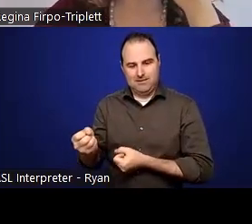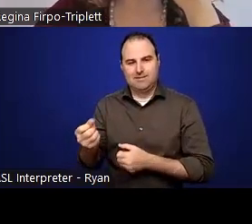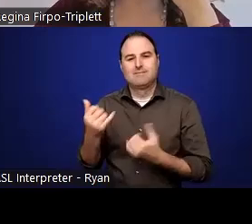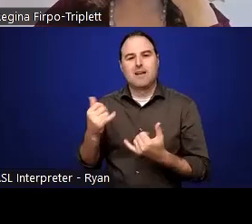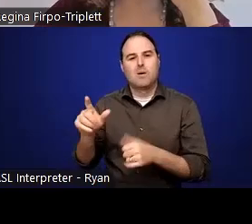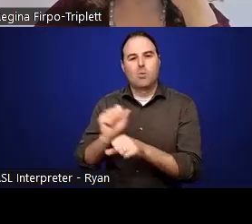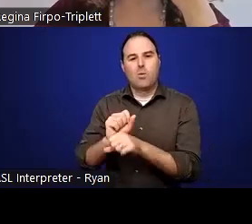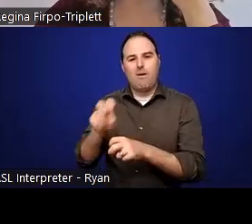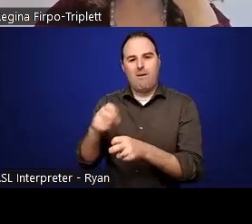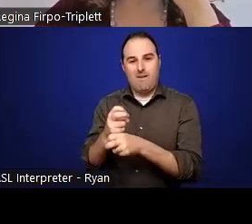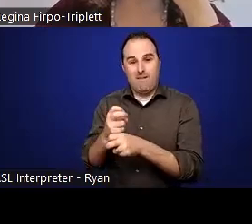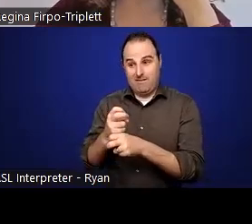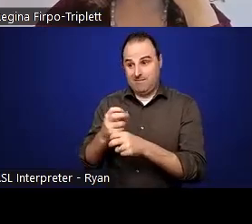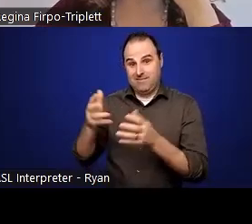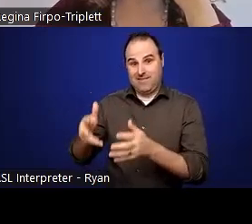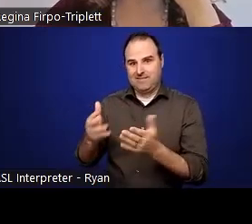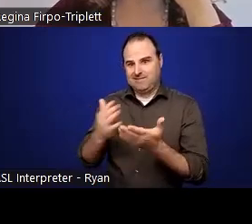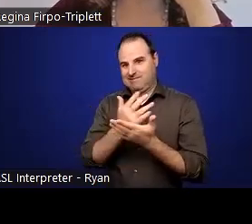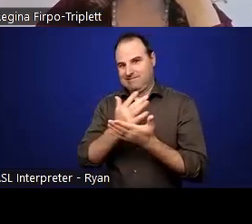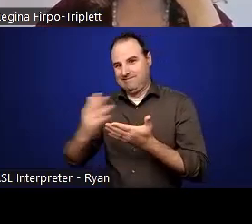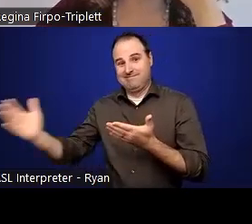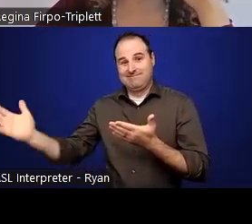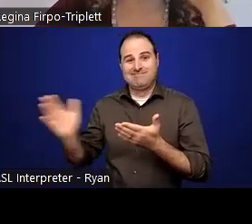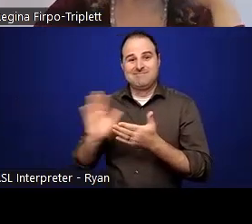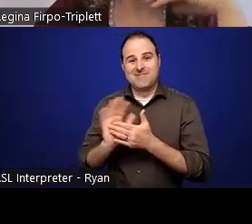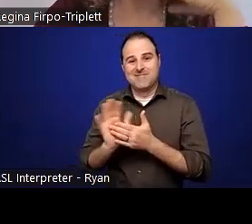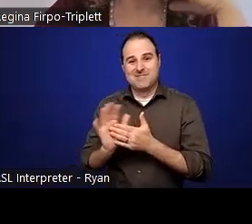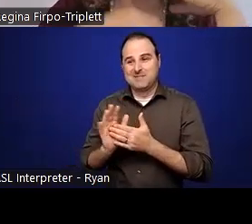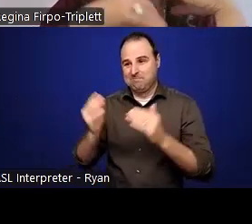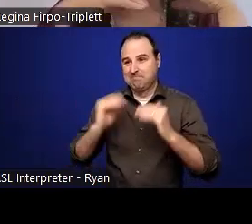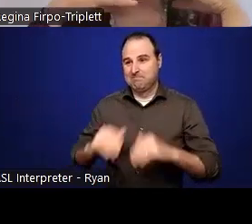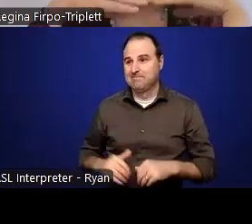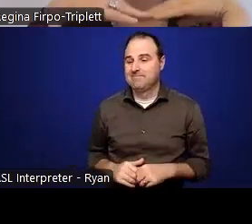their remaining videos. Can go onto the next one. Regina Firpo-Triplett: And Lane, it’s probably